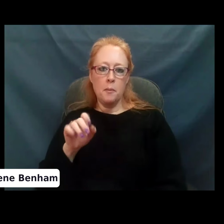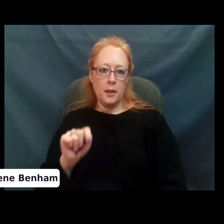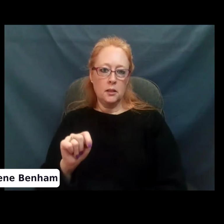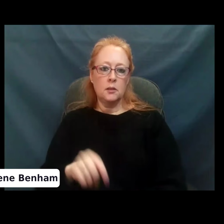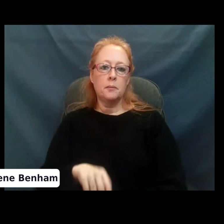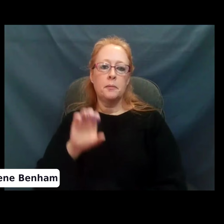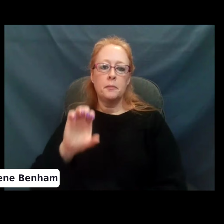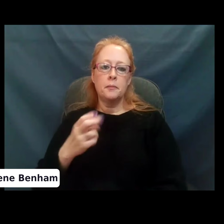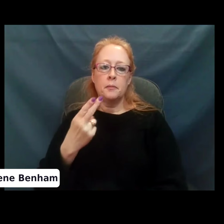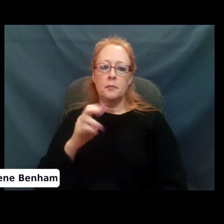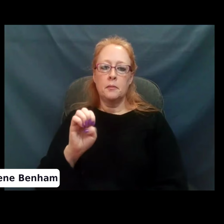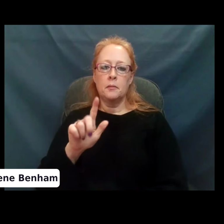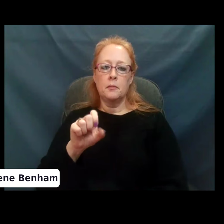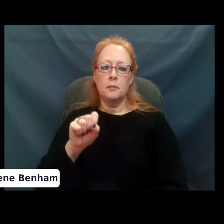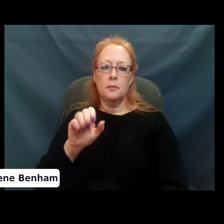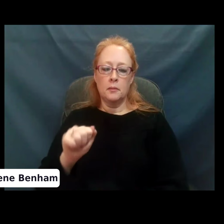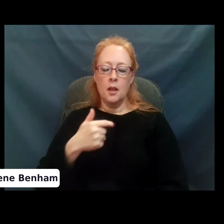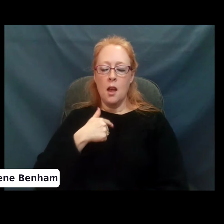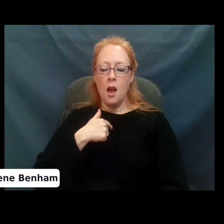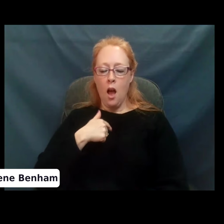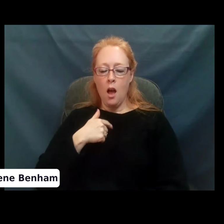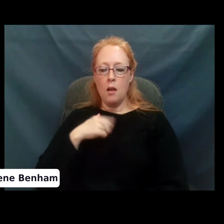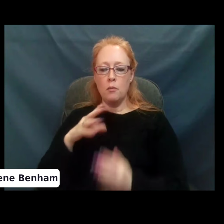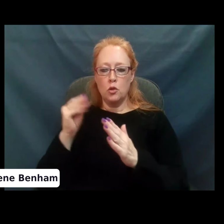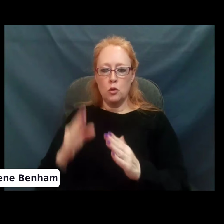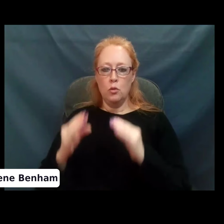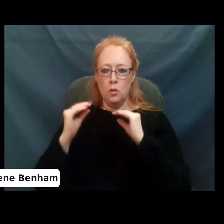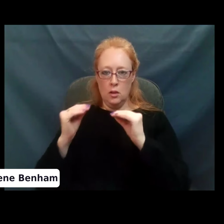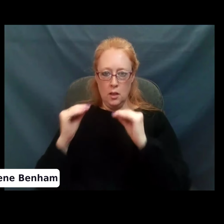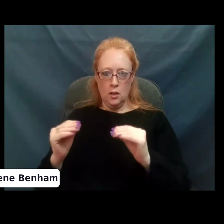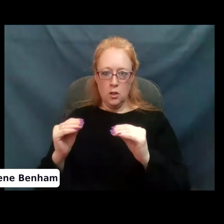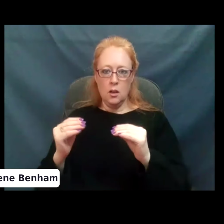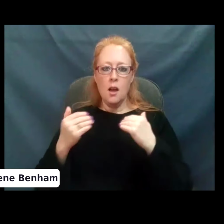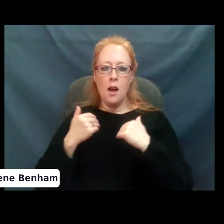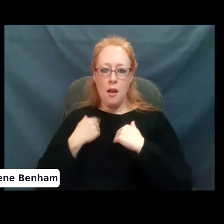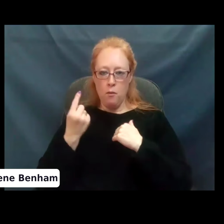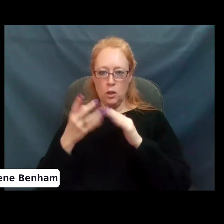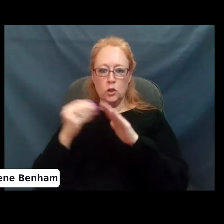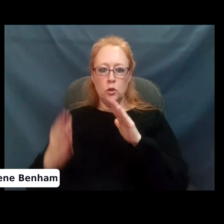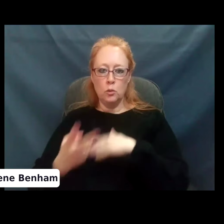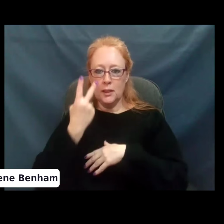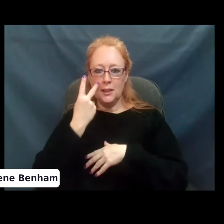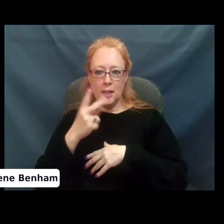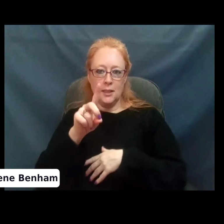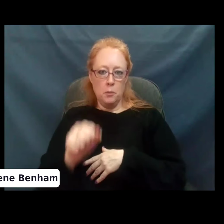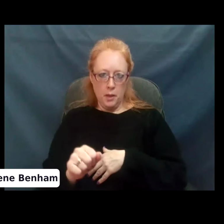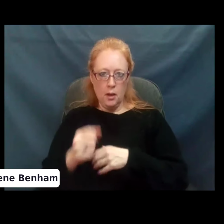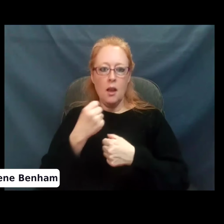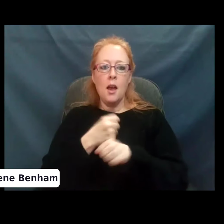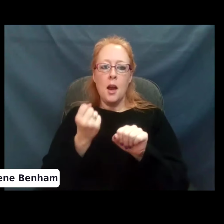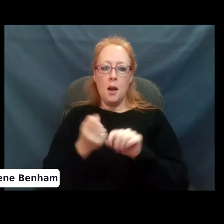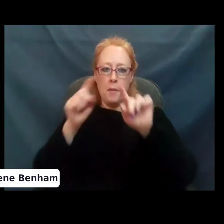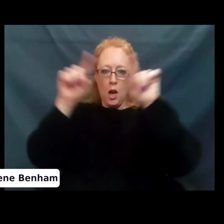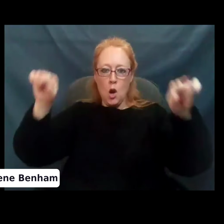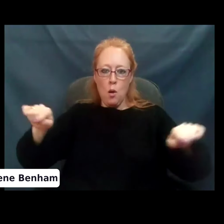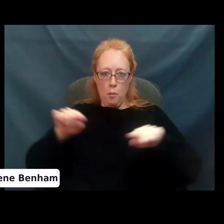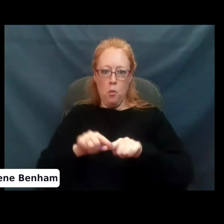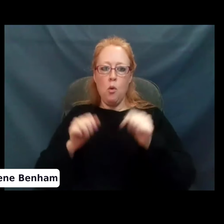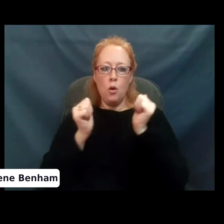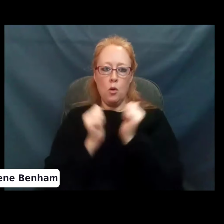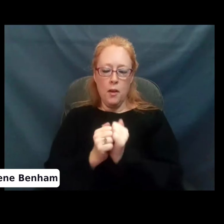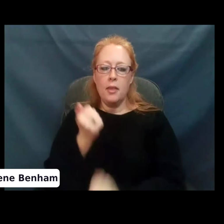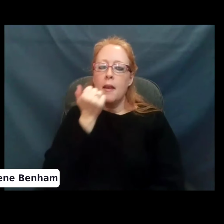There's like a game that symbols instead of pits.